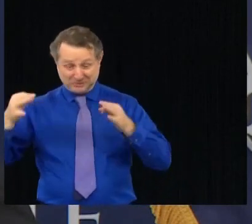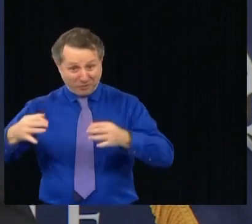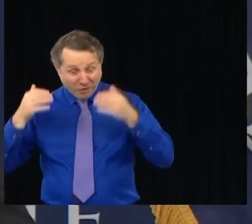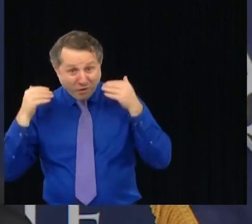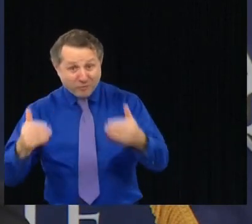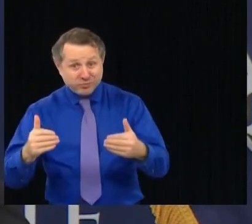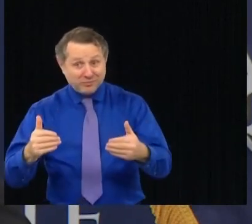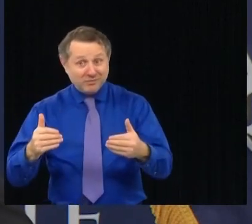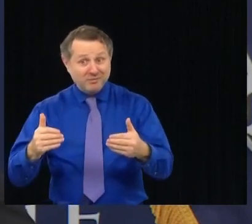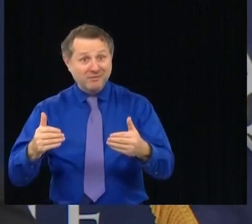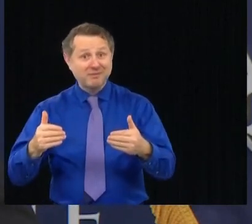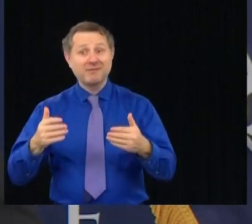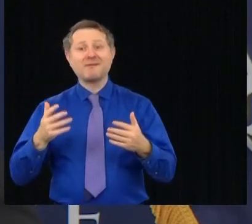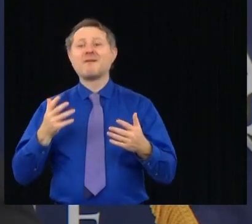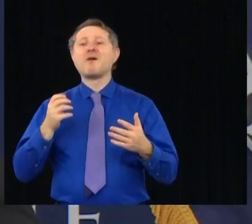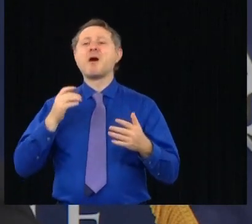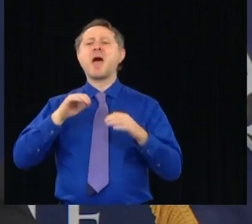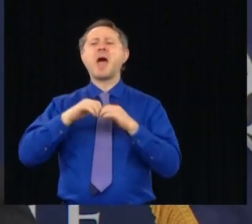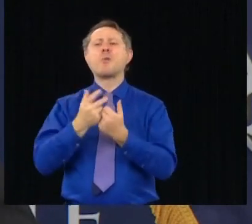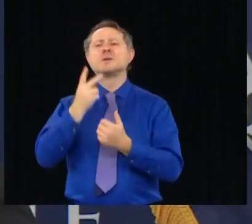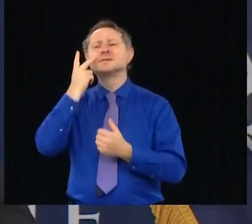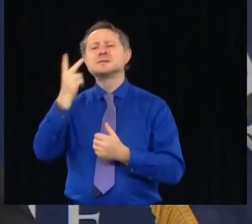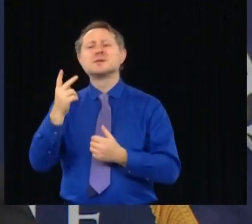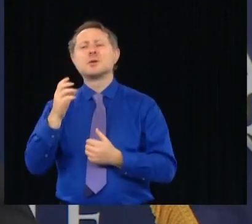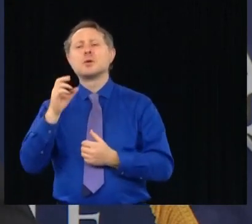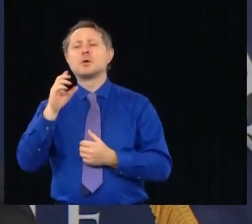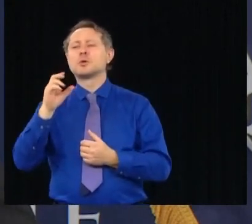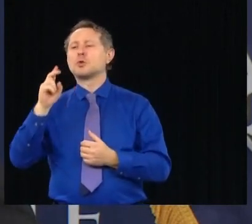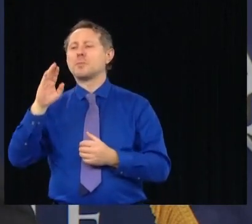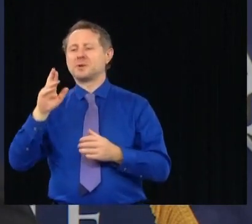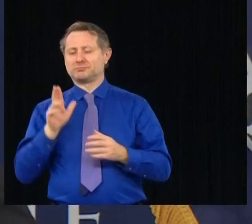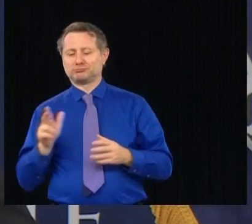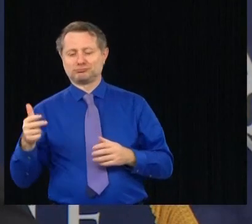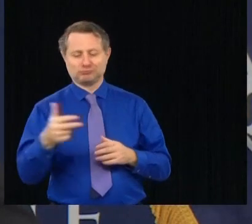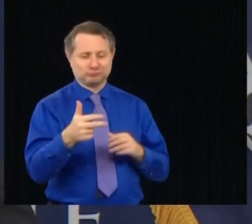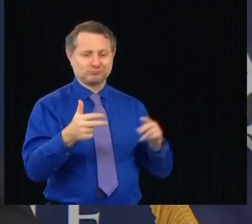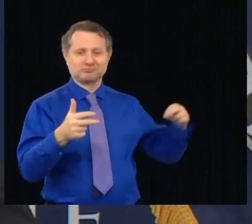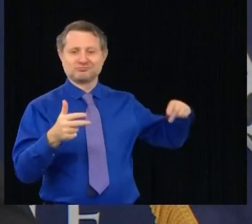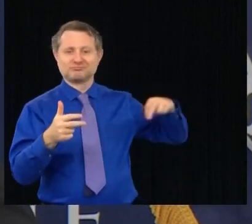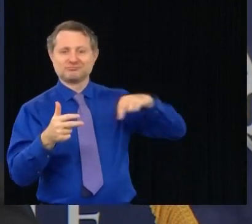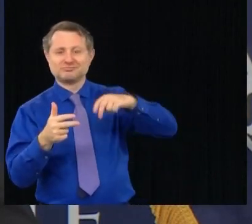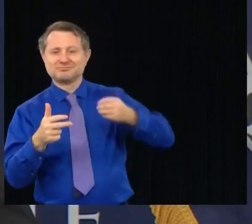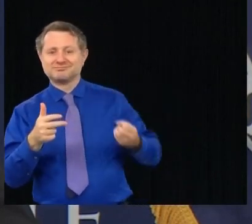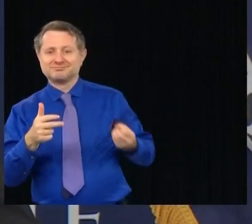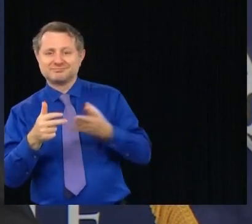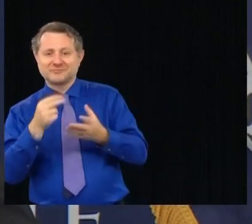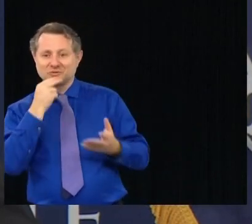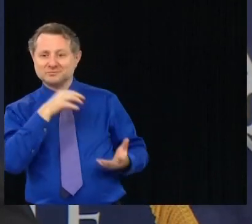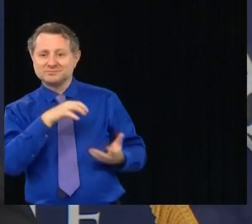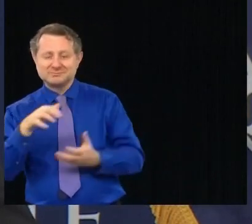TOMORROW, BUT YOU KNOW FOR THOSE BUSINESSES THAT CHOOSE TO OPEN